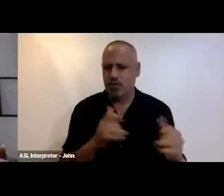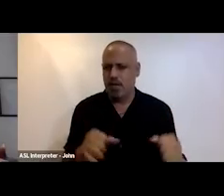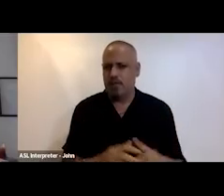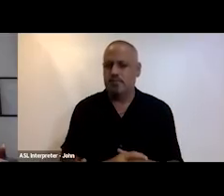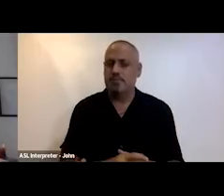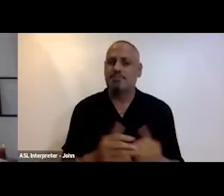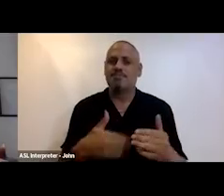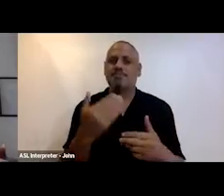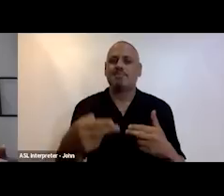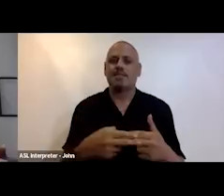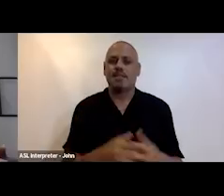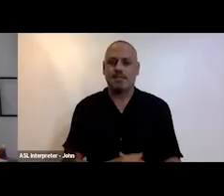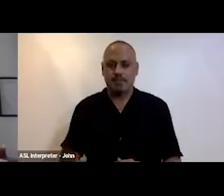Next slide, please.